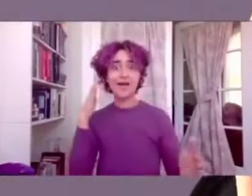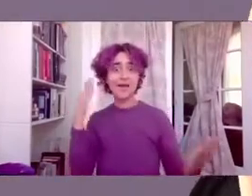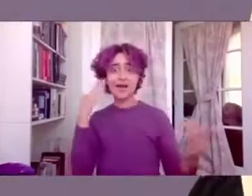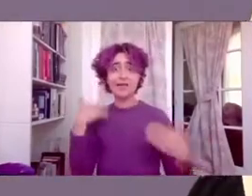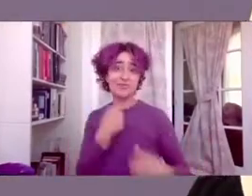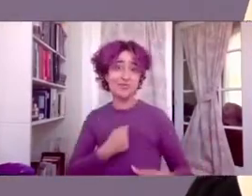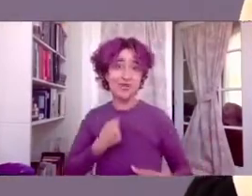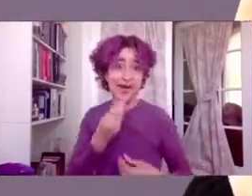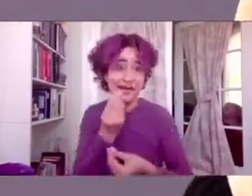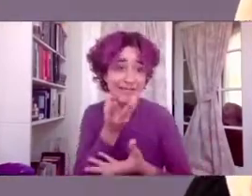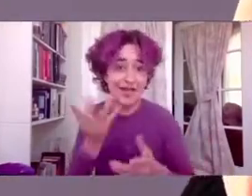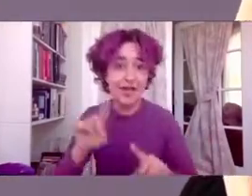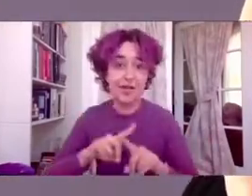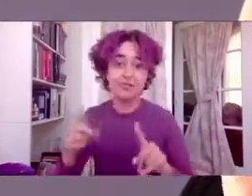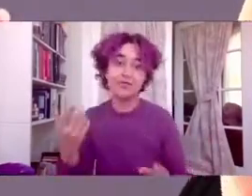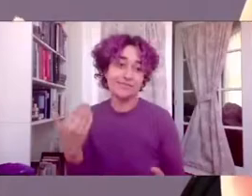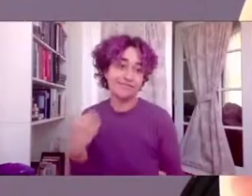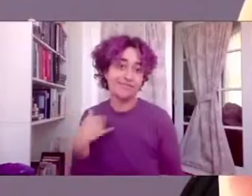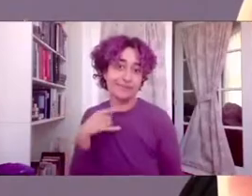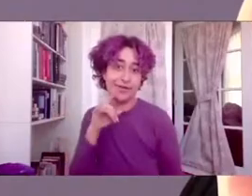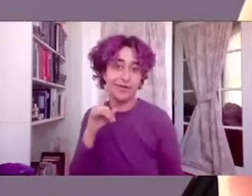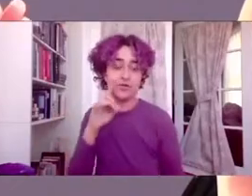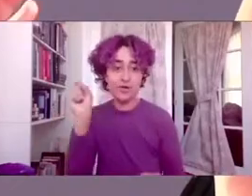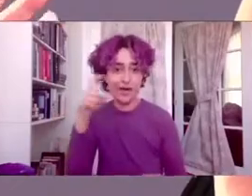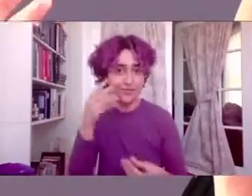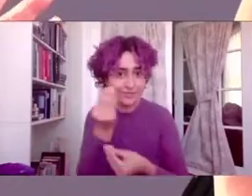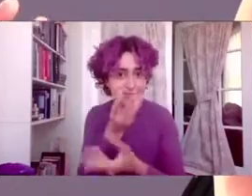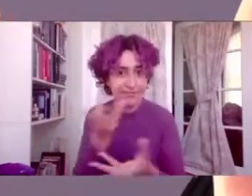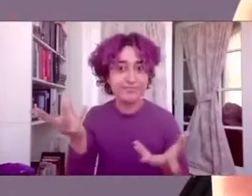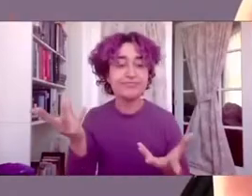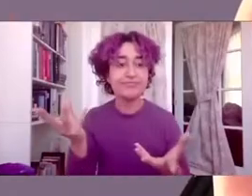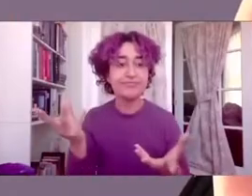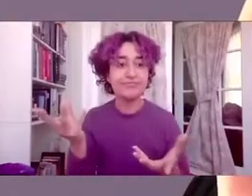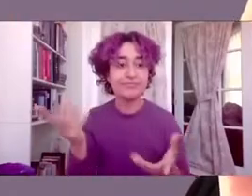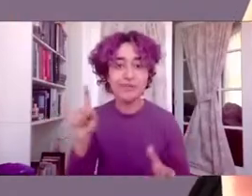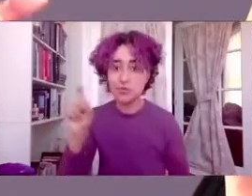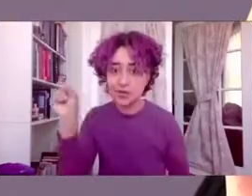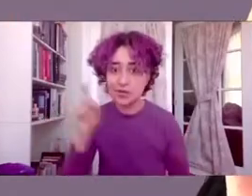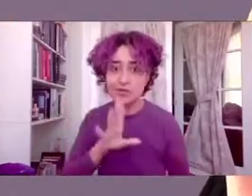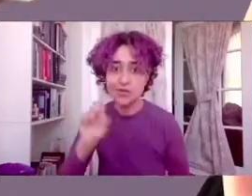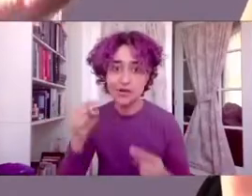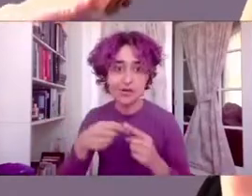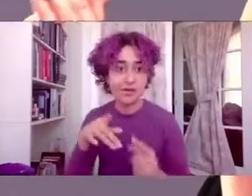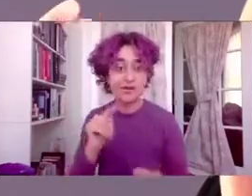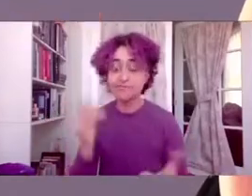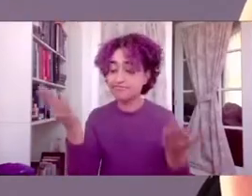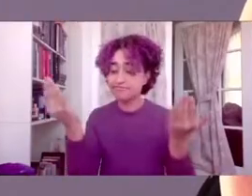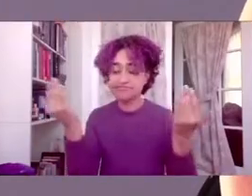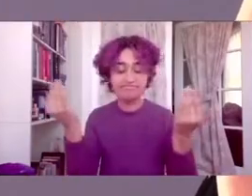but I need you here because we gotta talk about this. We gotta talk about it. Come on, come on.